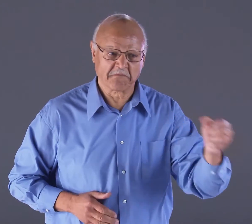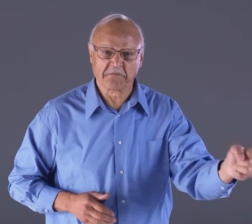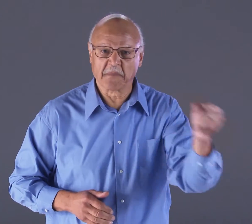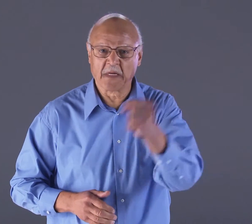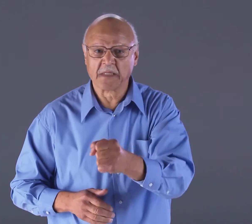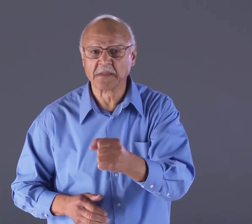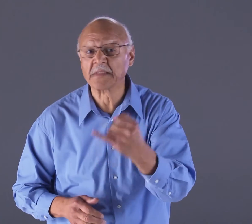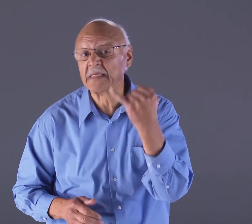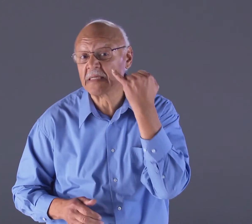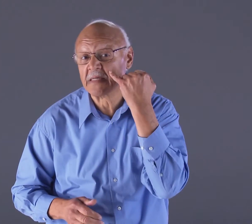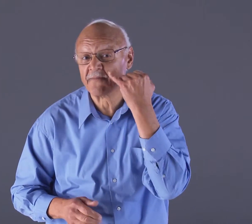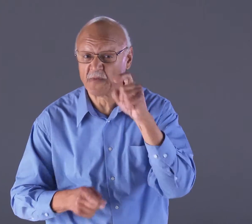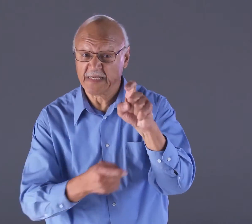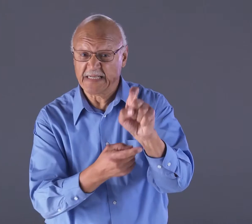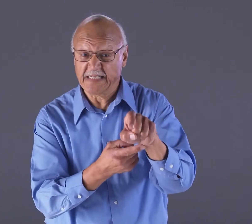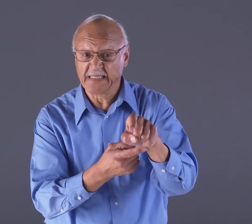and when requesting a protection order.